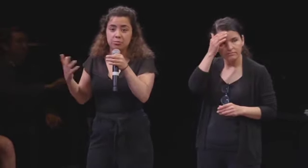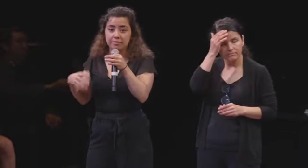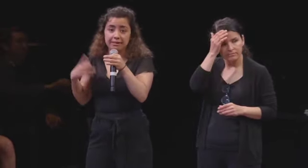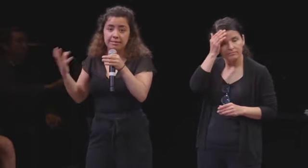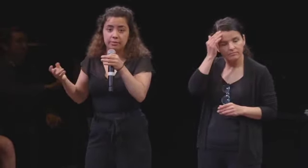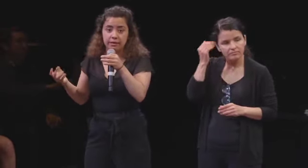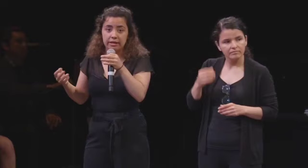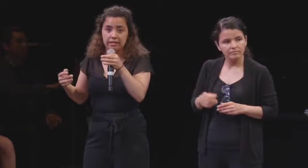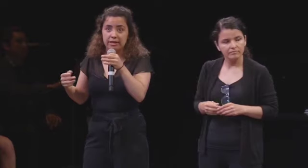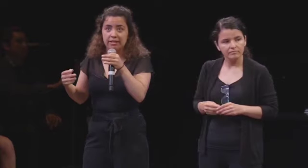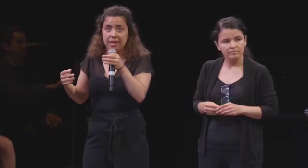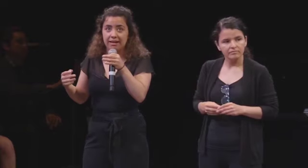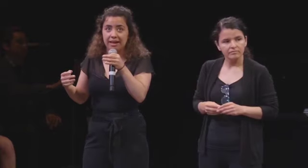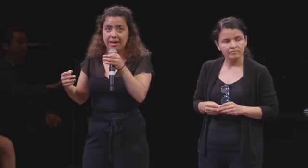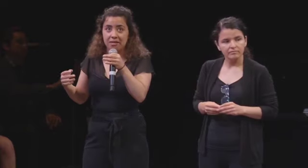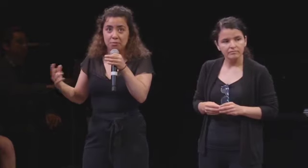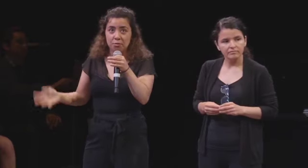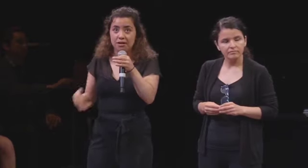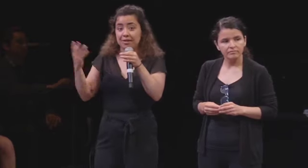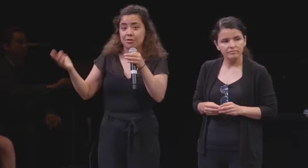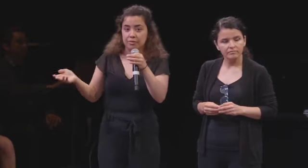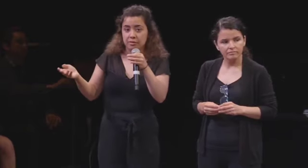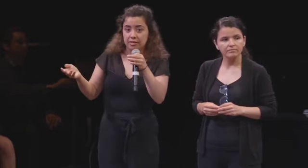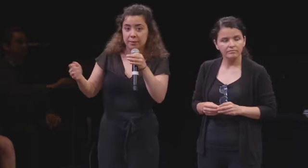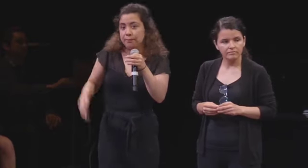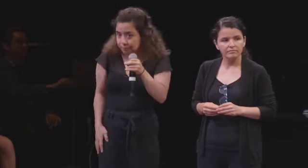it's more of an accessibility thing than a look-at-the-interpreters thing.